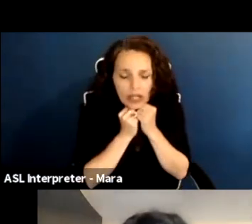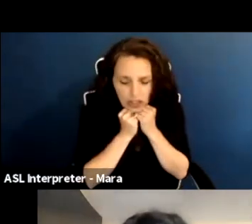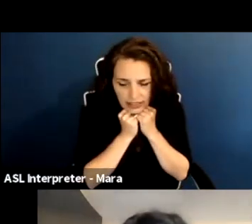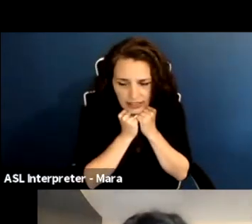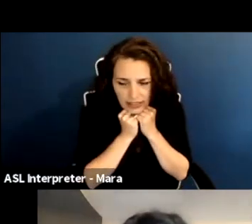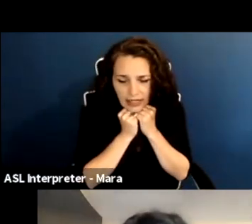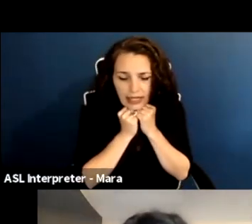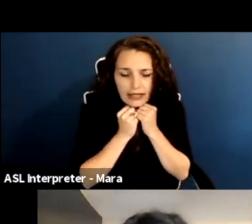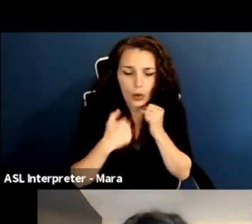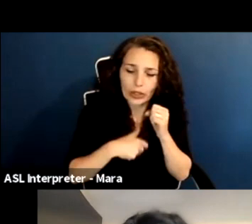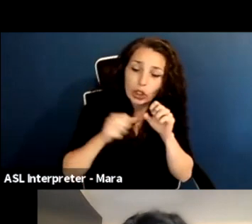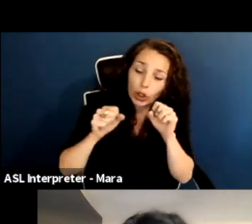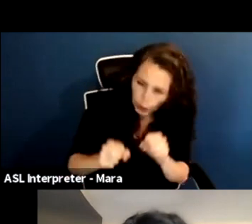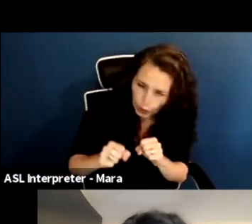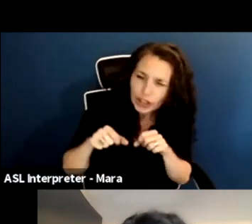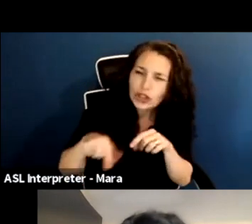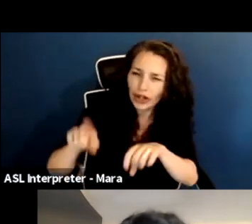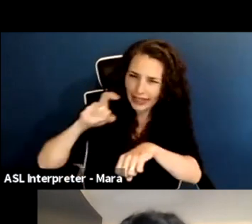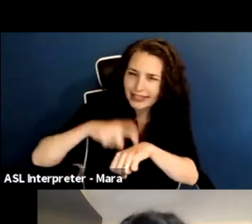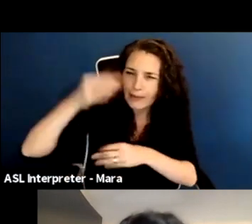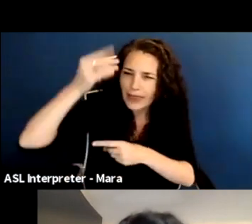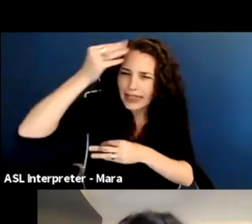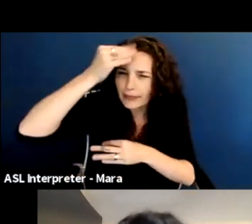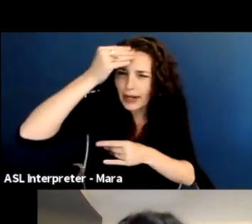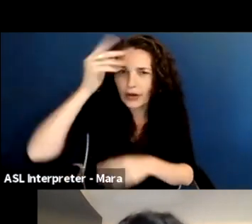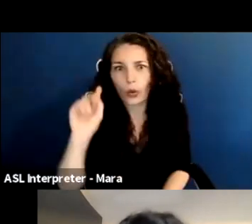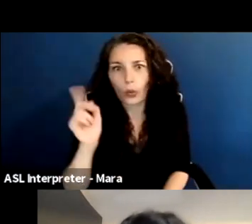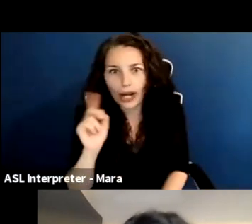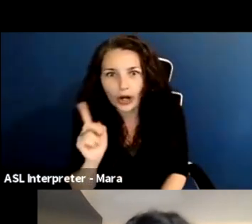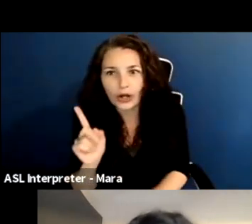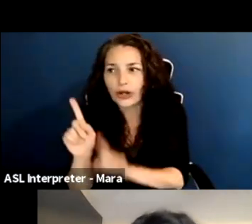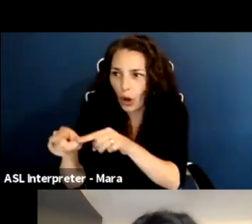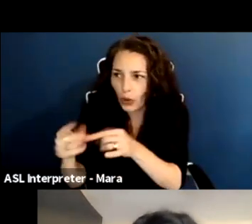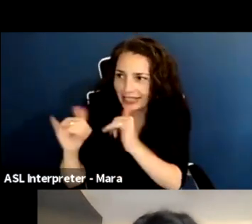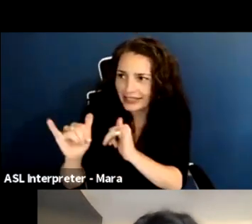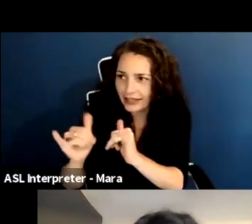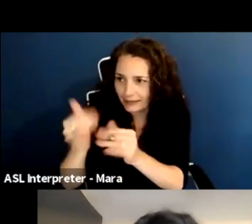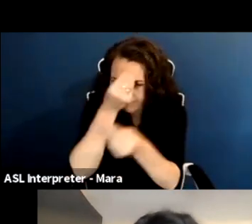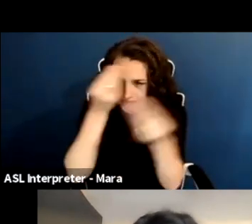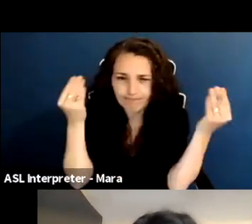we were able to think, where can we go and still tell these incredible kinds of stories.